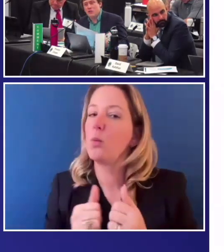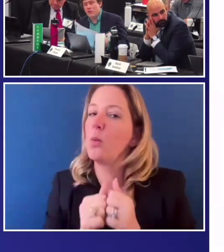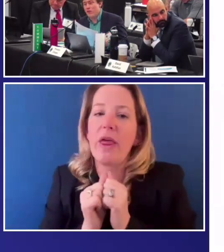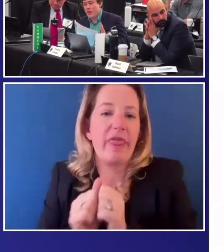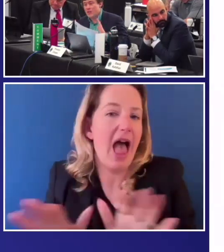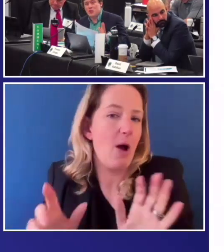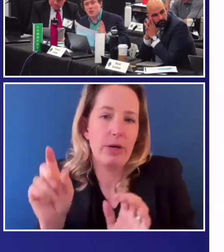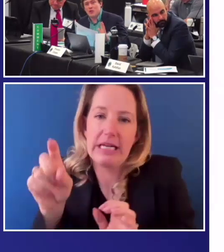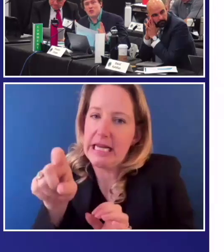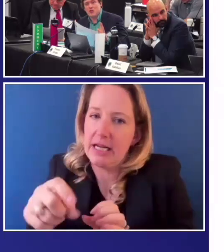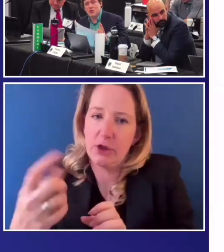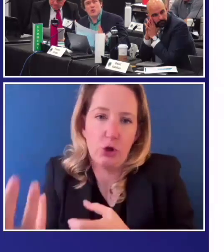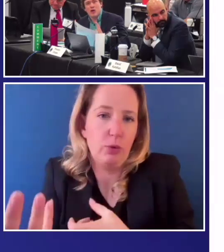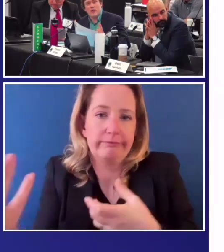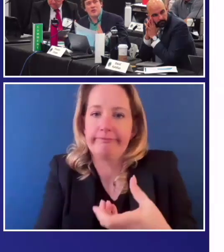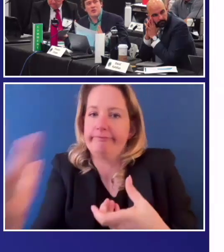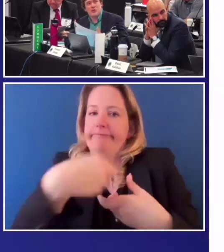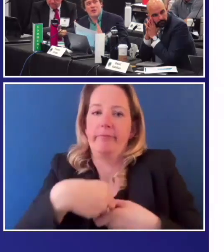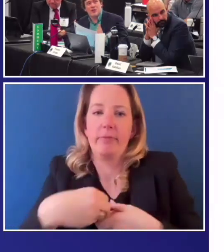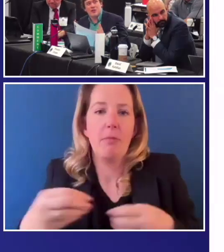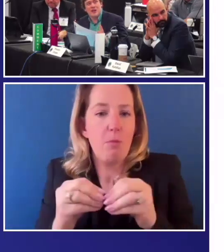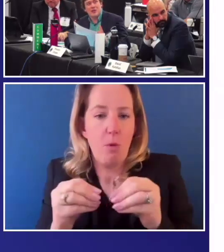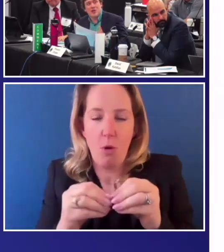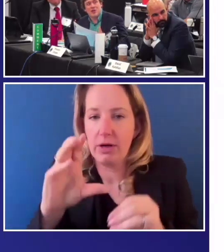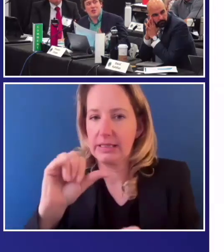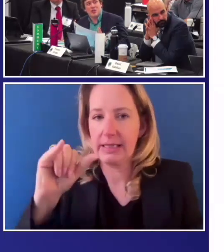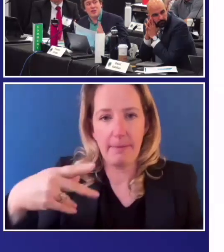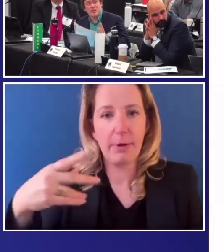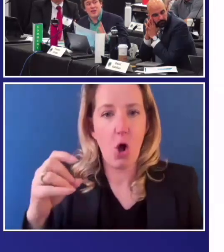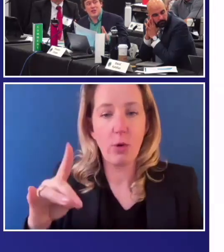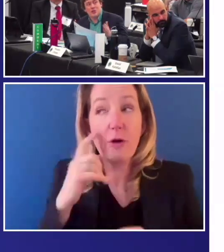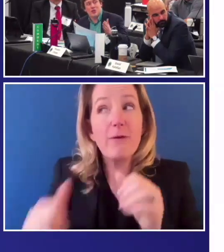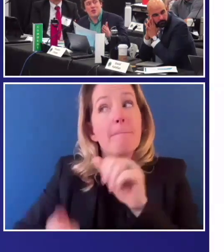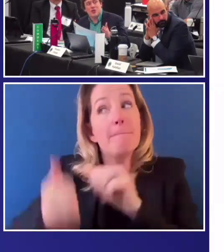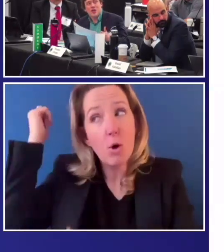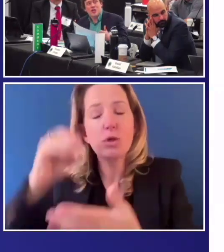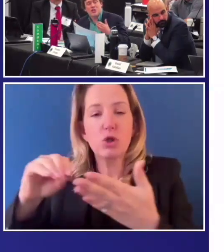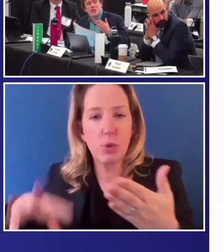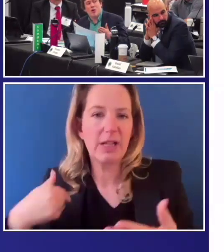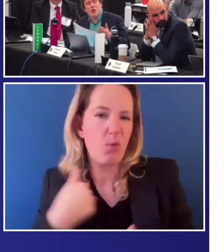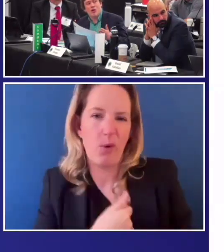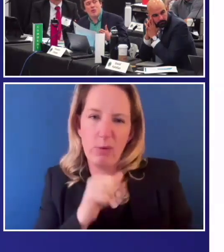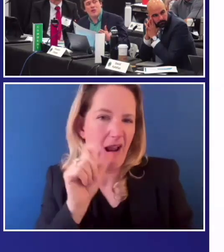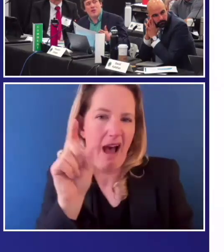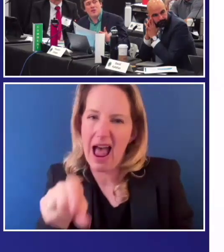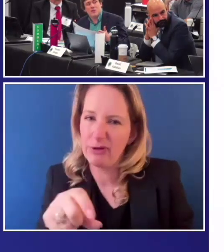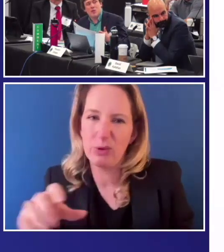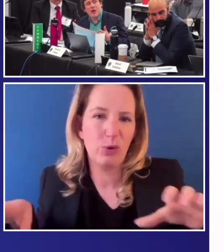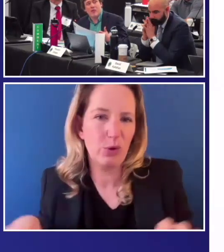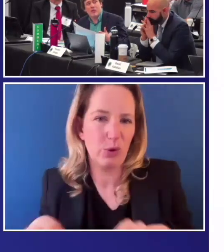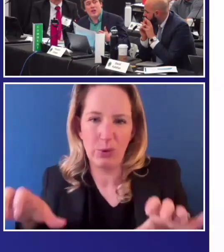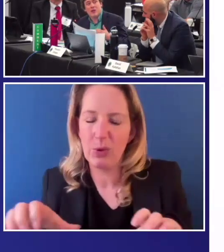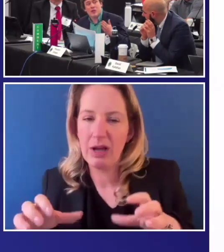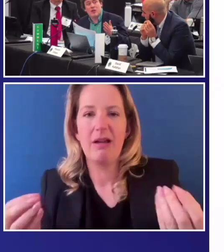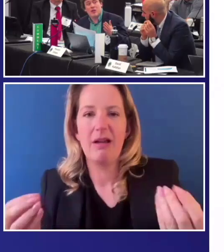So for the vast majority of students, we're not having to do any of this aggregation. It is actually really just a small number of cases where we're having to aggregate it